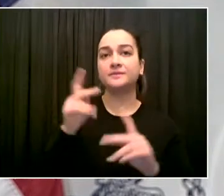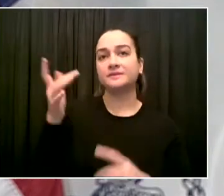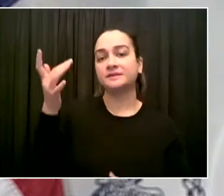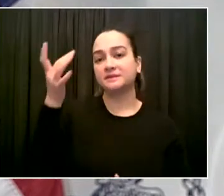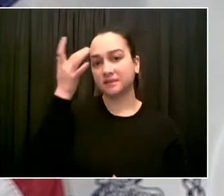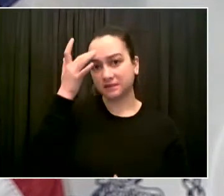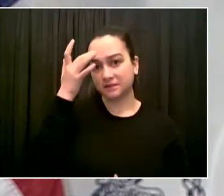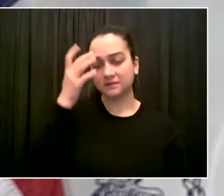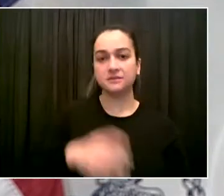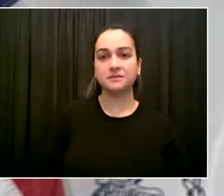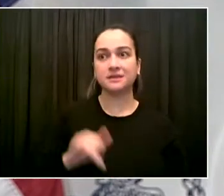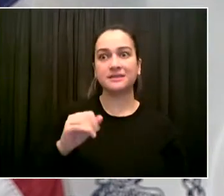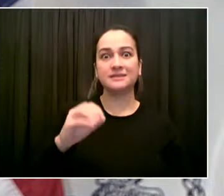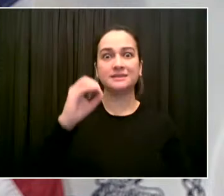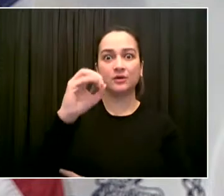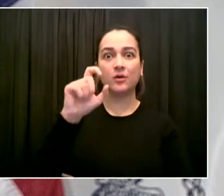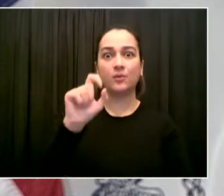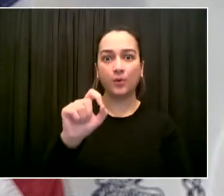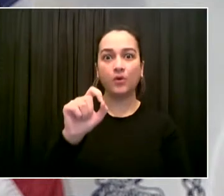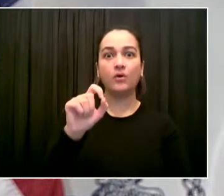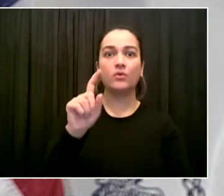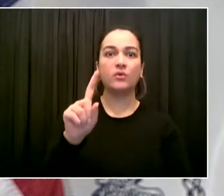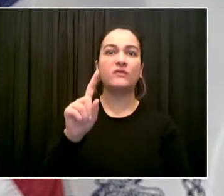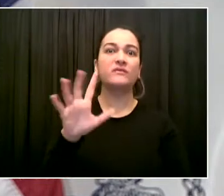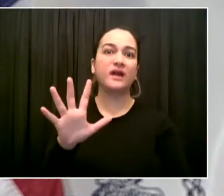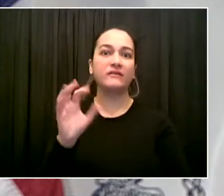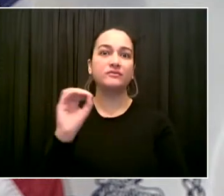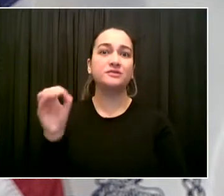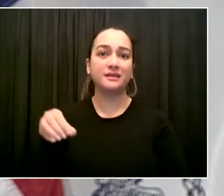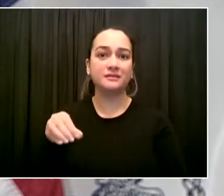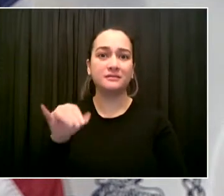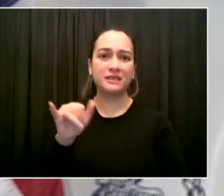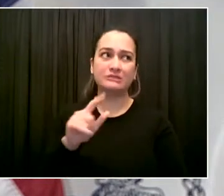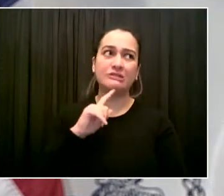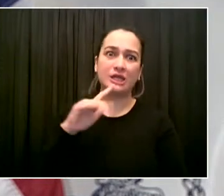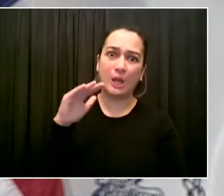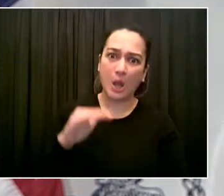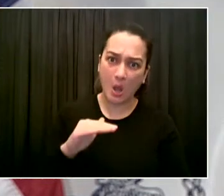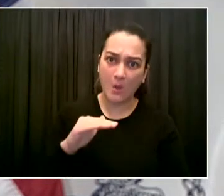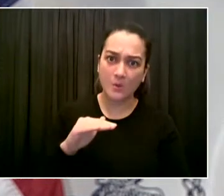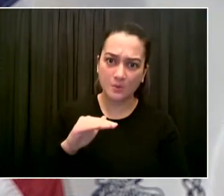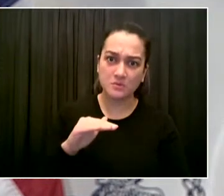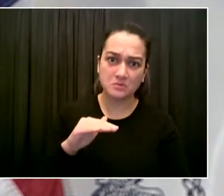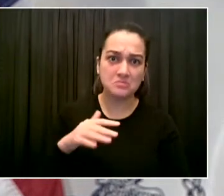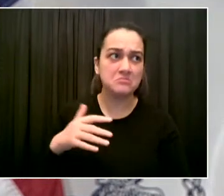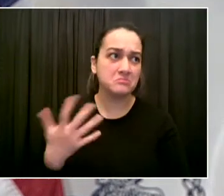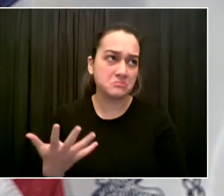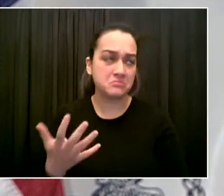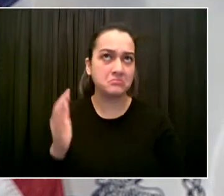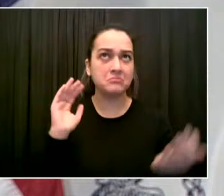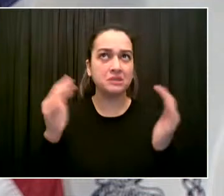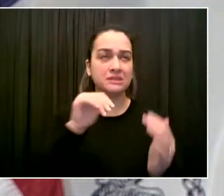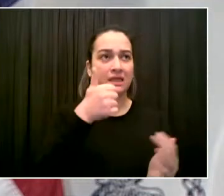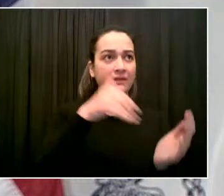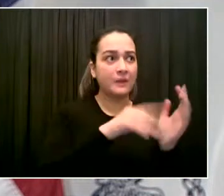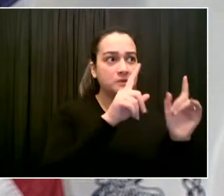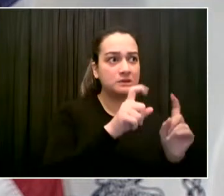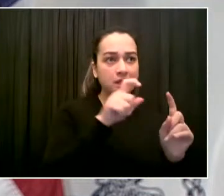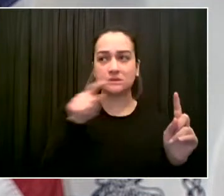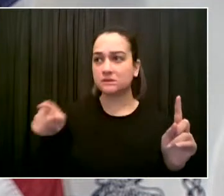0.16, THAT'S ASTOUNDINGG LYLOW AND HAABES ENEN VERY CONSISTENT. SCHOOLS ARE CONSISTENTLY SAFE